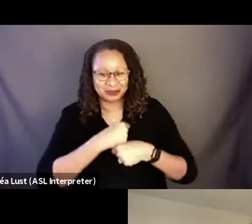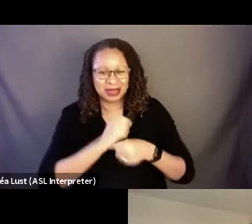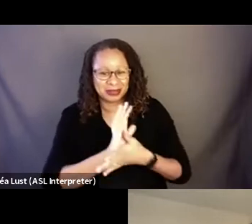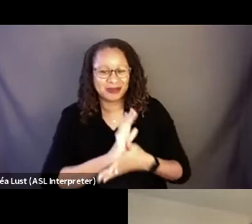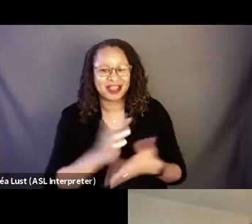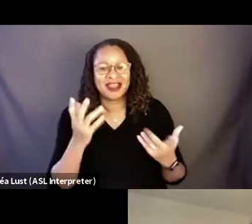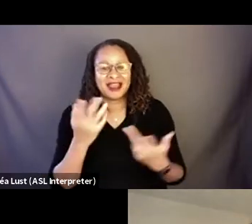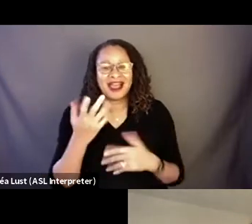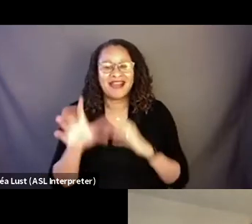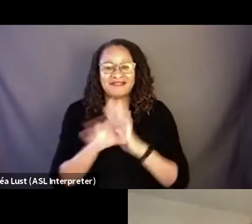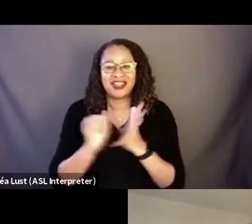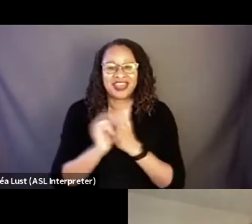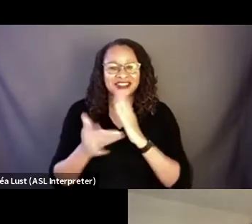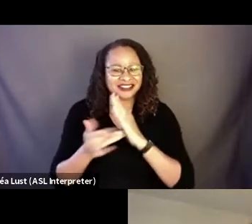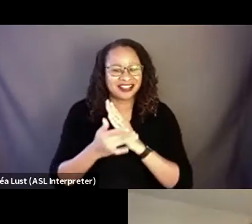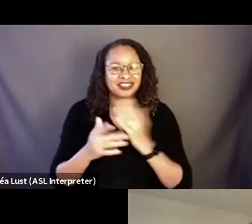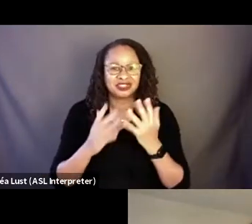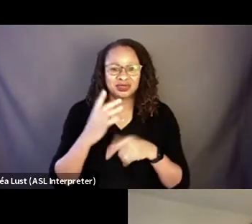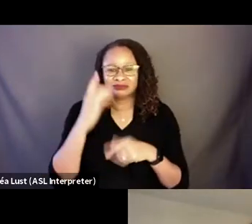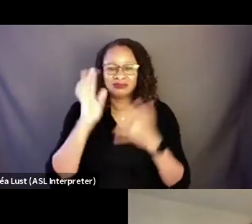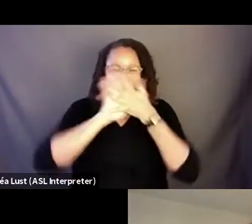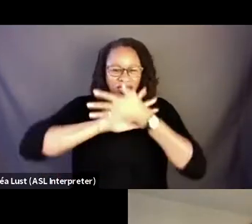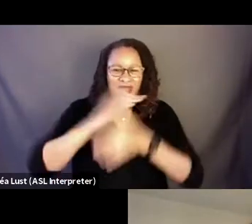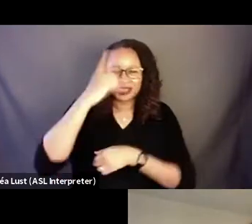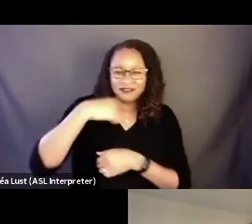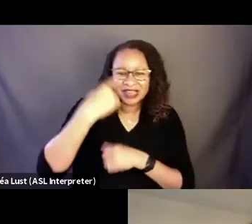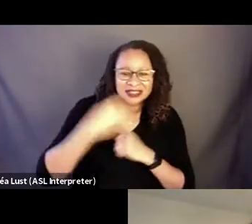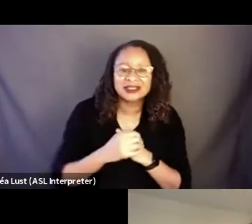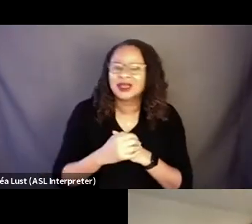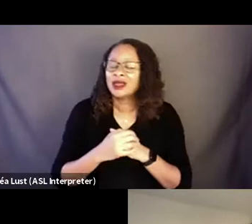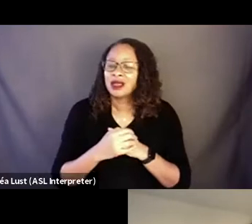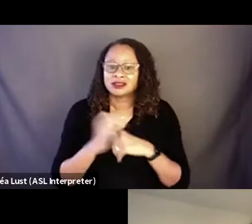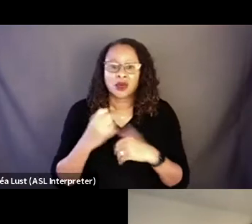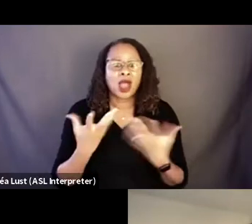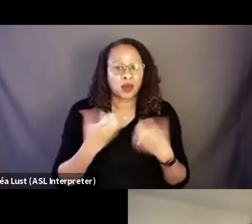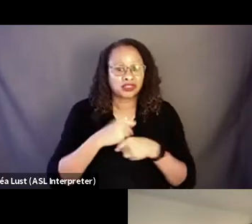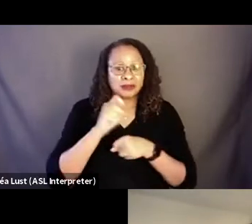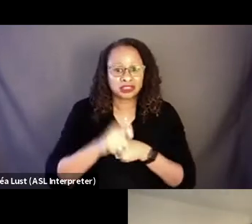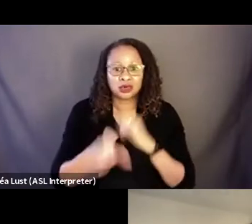that I would just find a way and that I would make sure that they felt comfortable with the way that we were selecting.